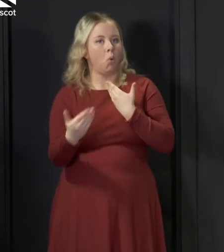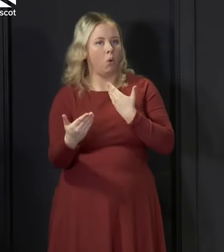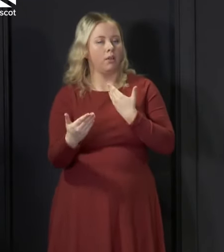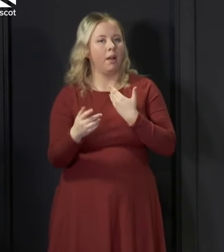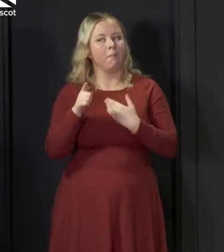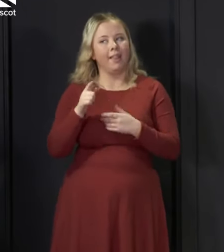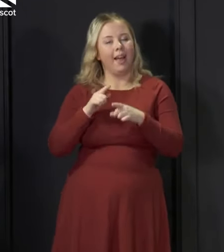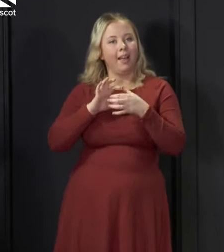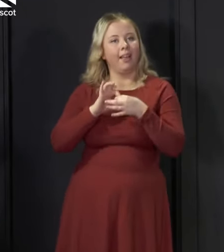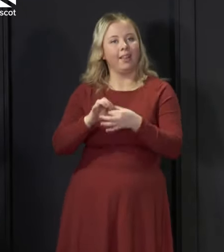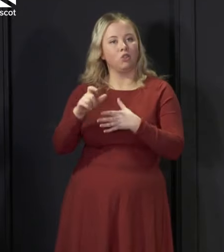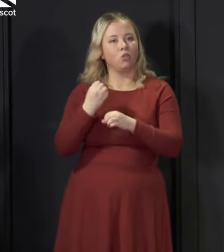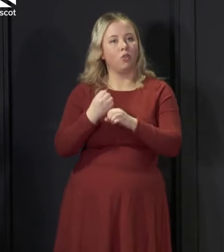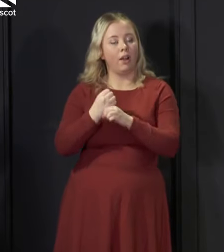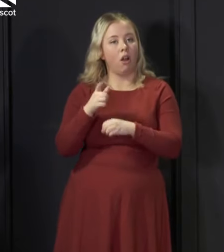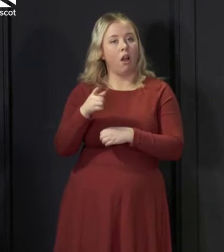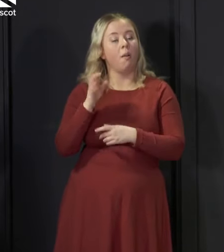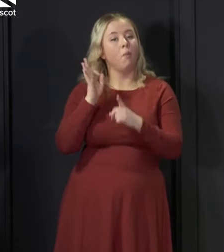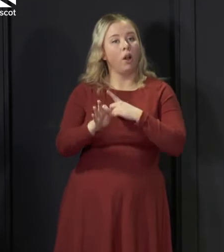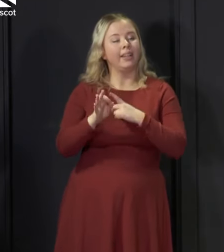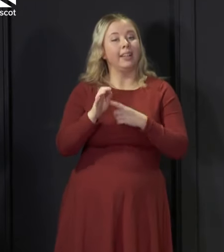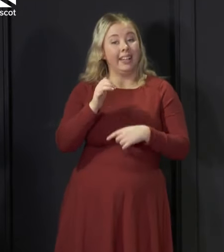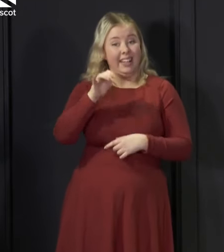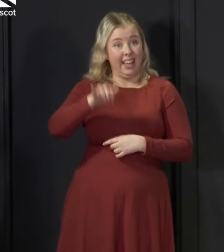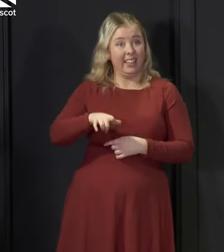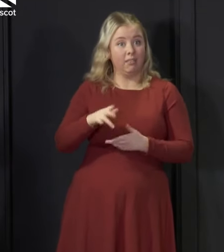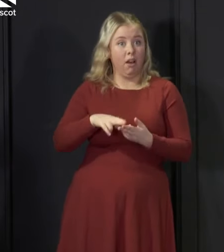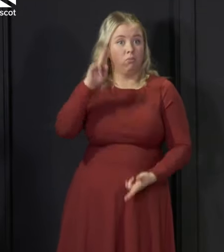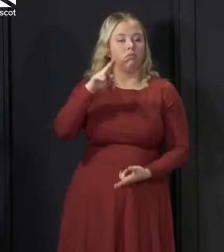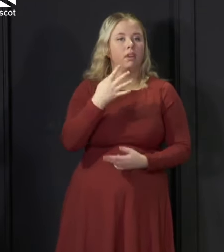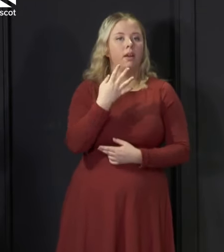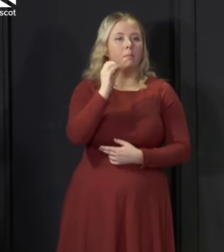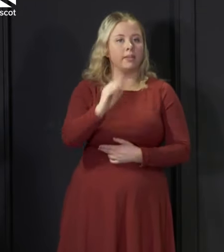Gregor's point that while that is a high number, it also means that right now, as of now, and